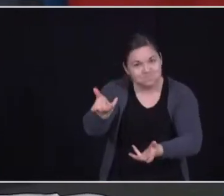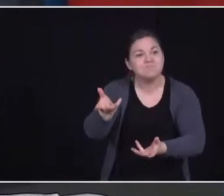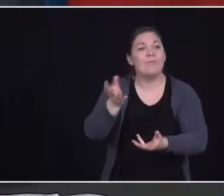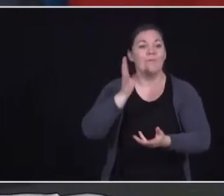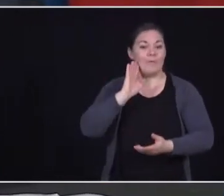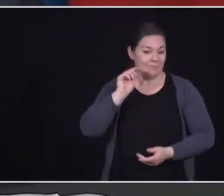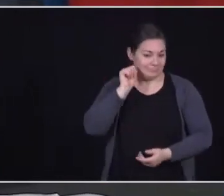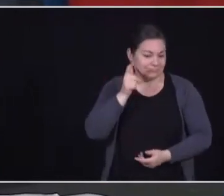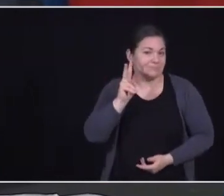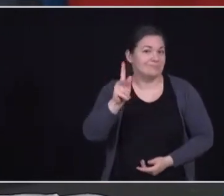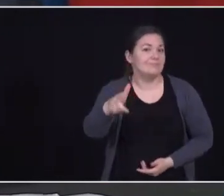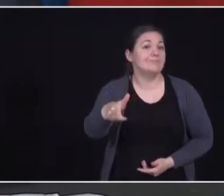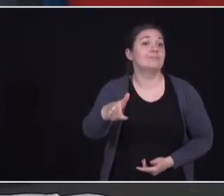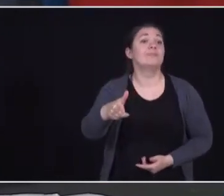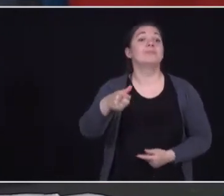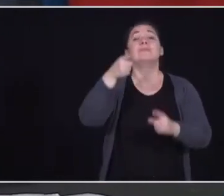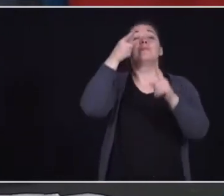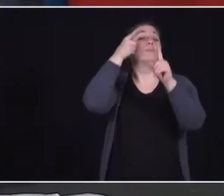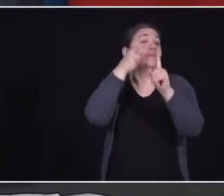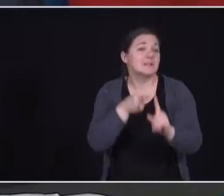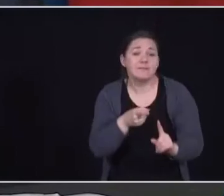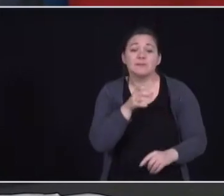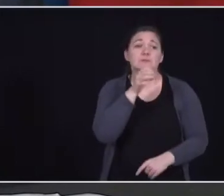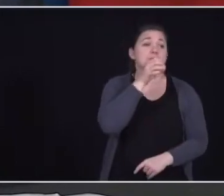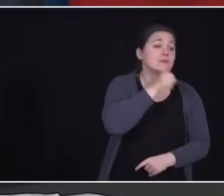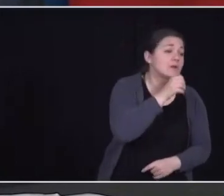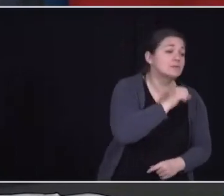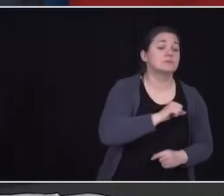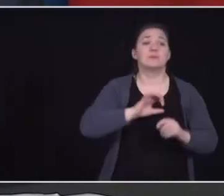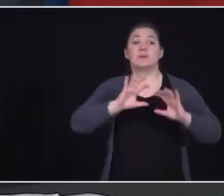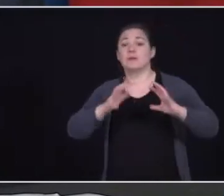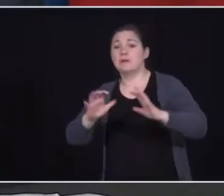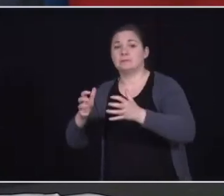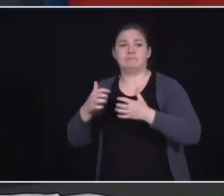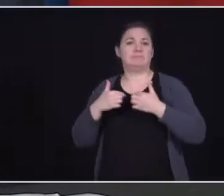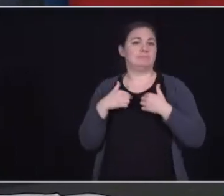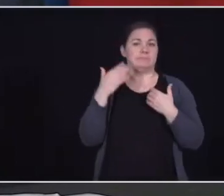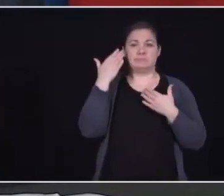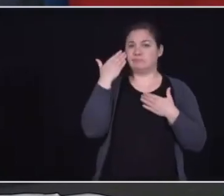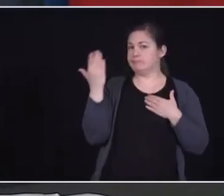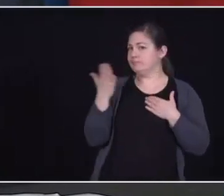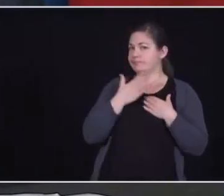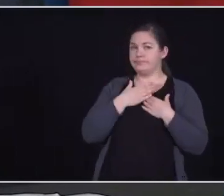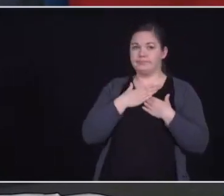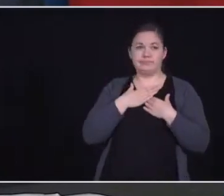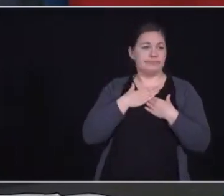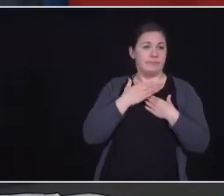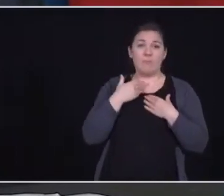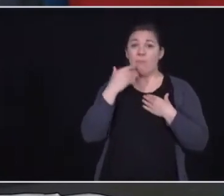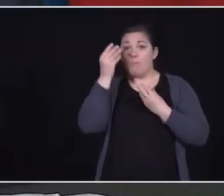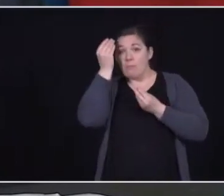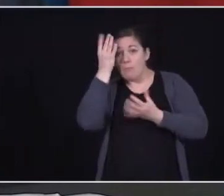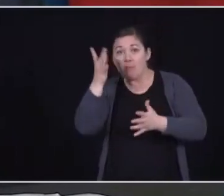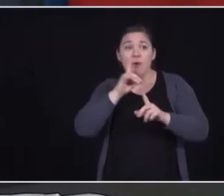I will respond to that and at this particular point we are increasing frequency of vaccine reporting I believe over the next